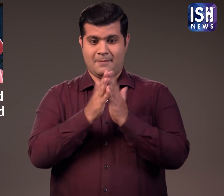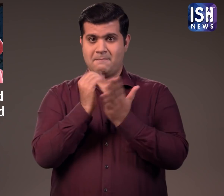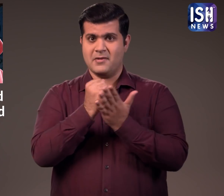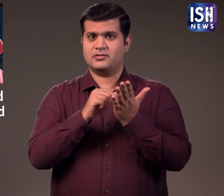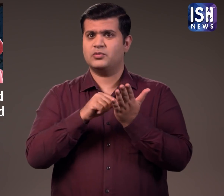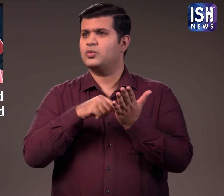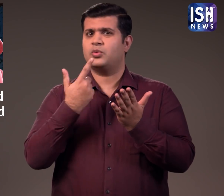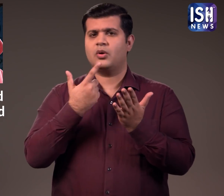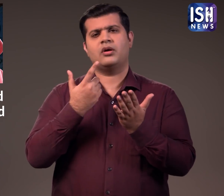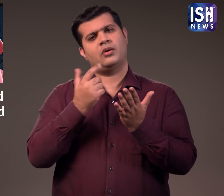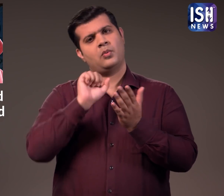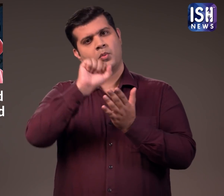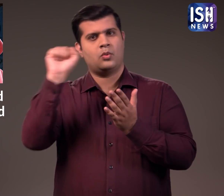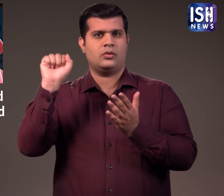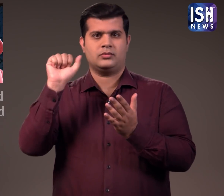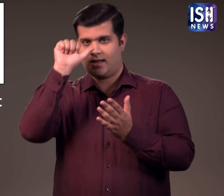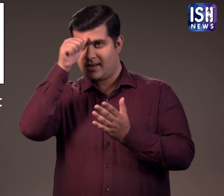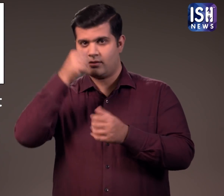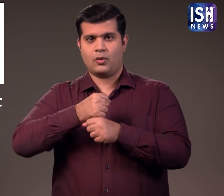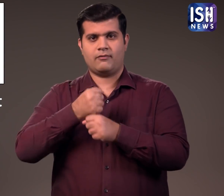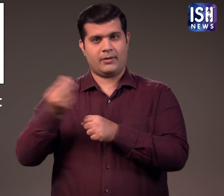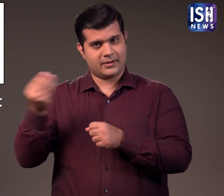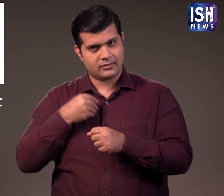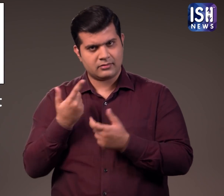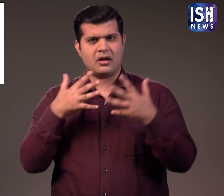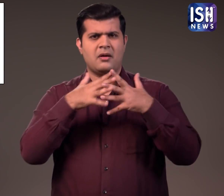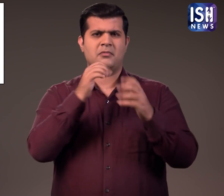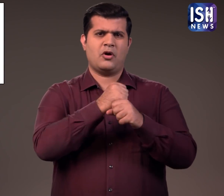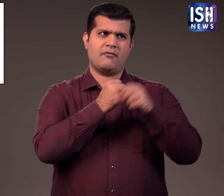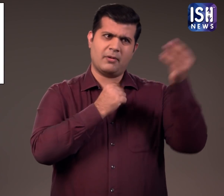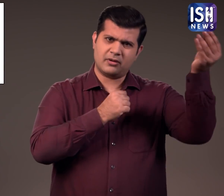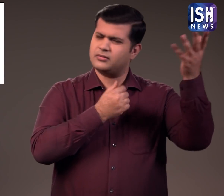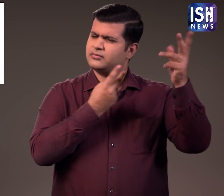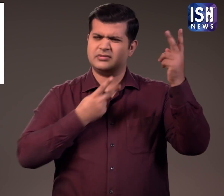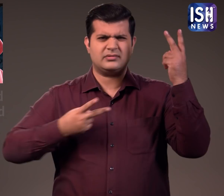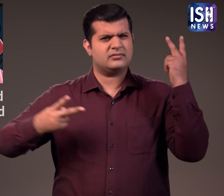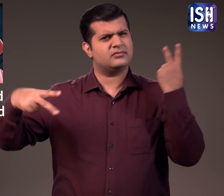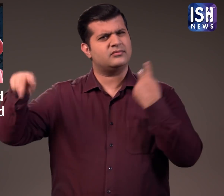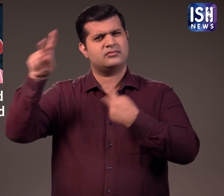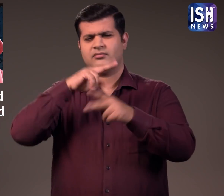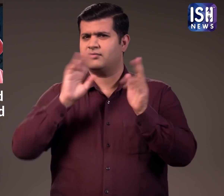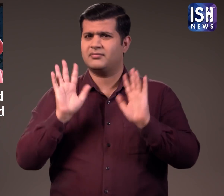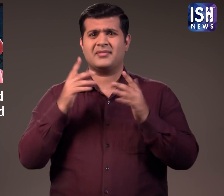Passports are given to citizens by their respective governments.